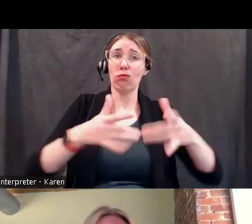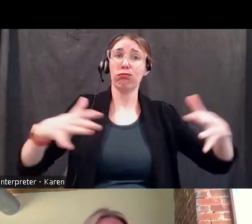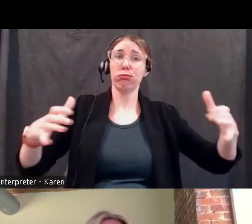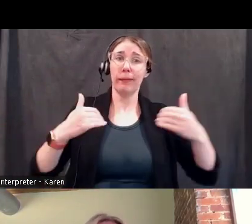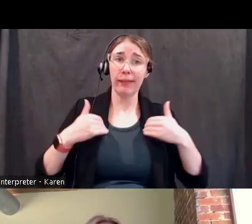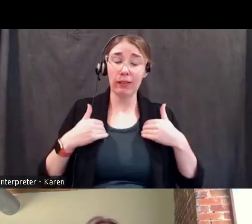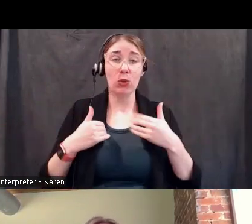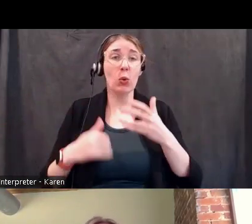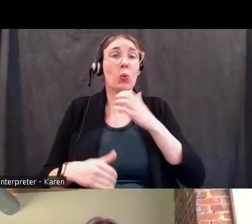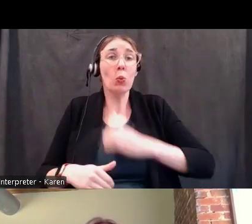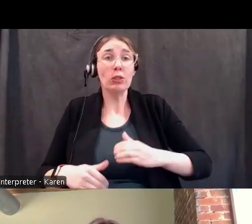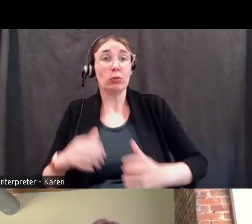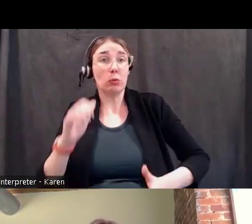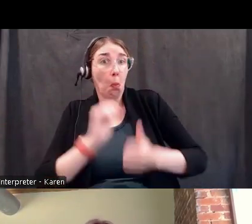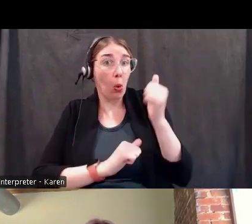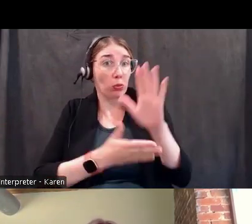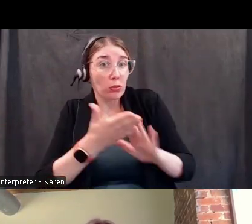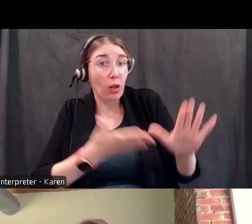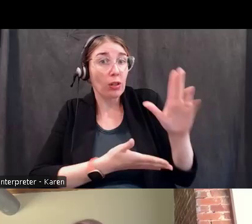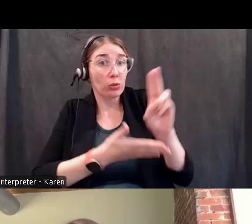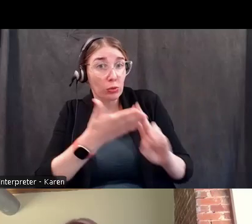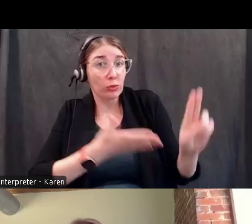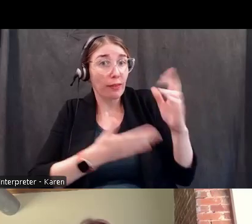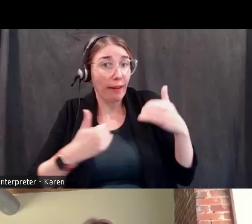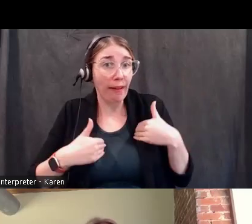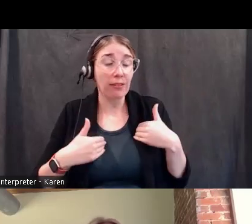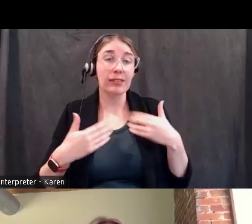of the colleges and universities just like there's football and soccer and track,